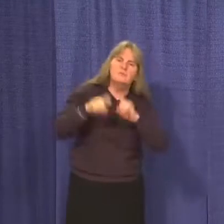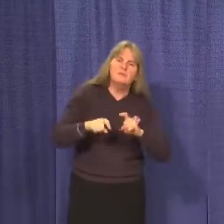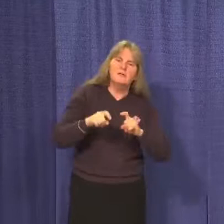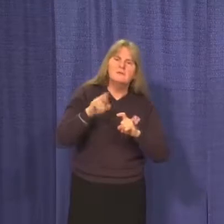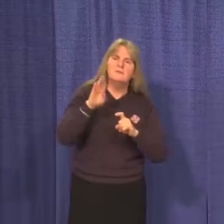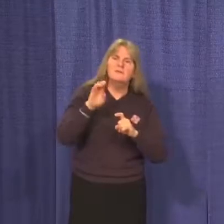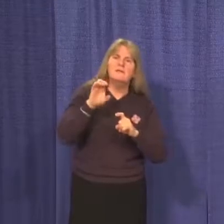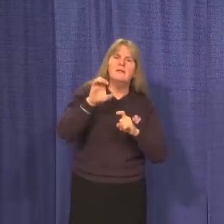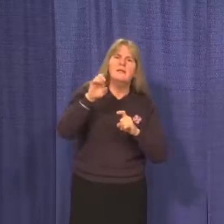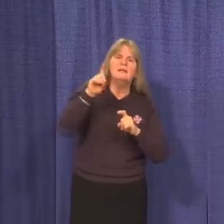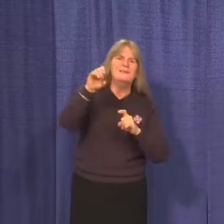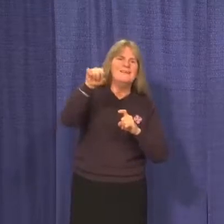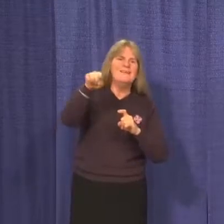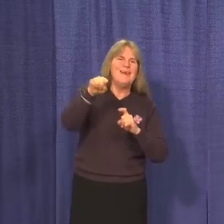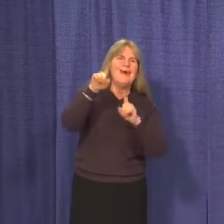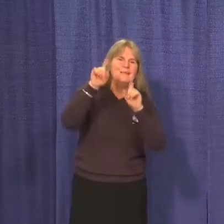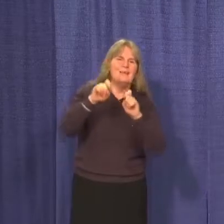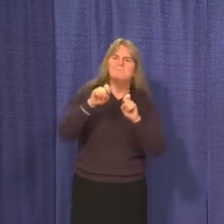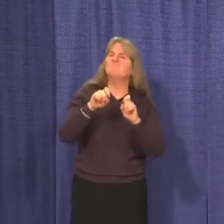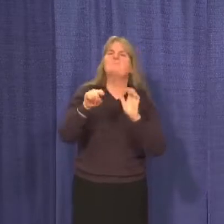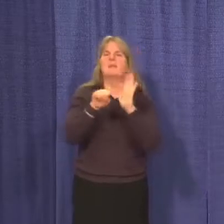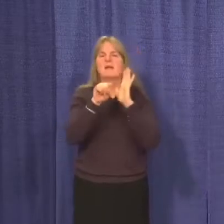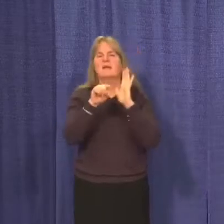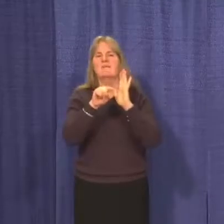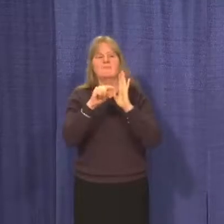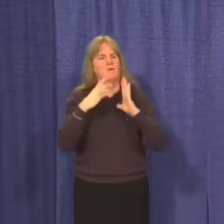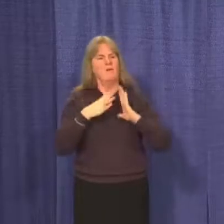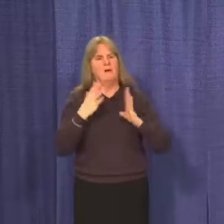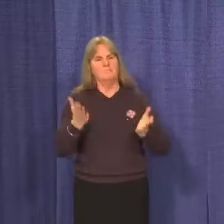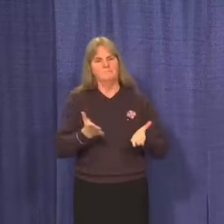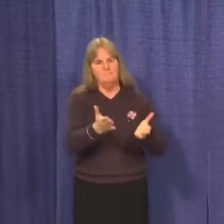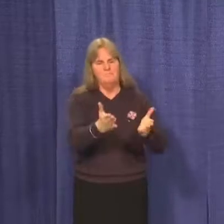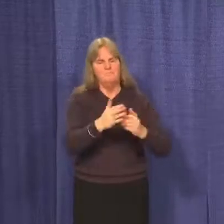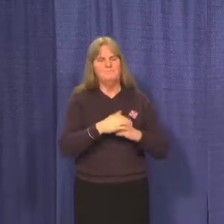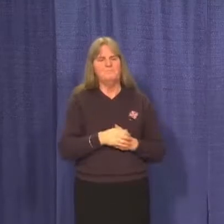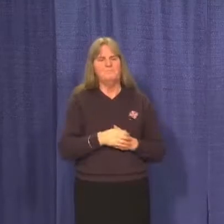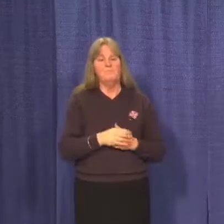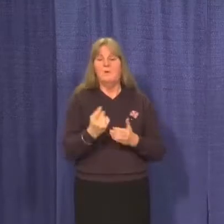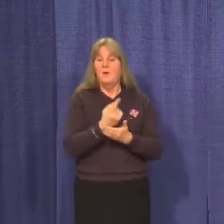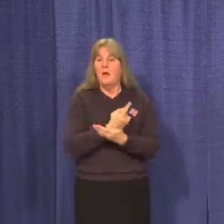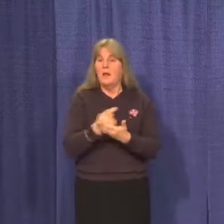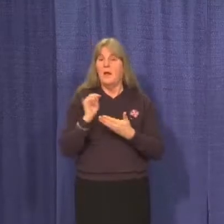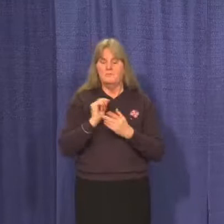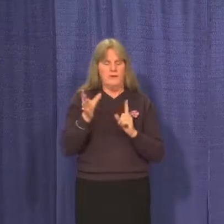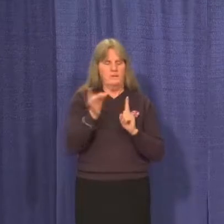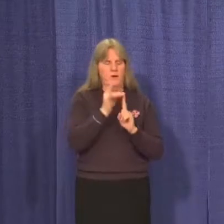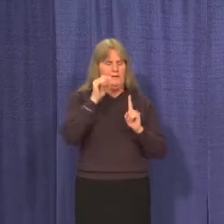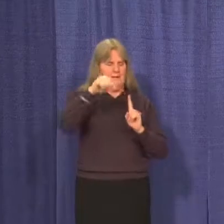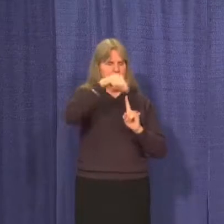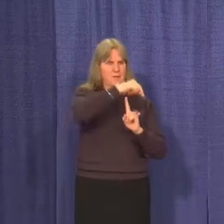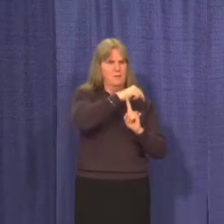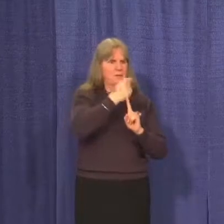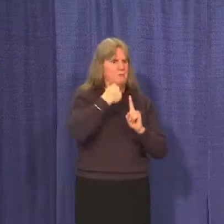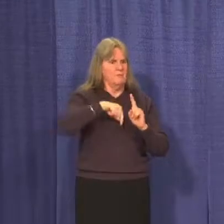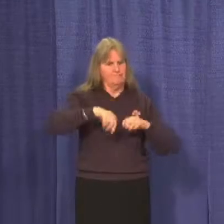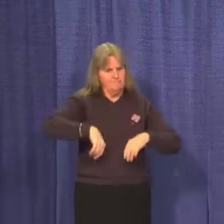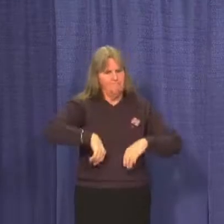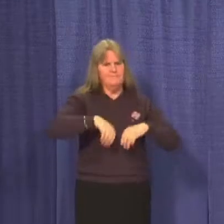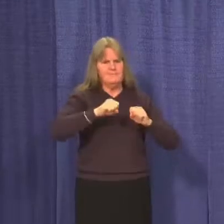standard PCR testing. So I am pleased that is part of our contact investigations last week, we did take that proactive